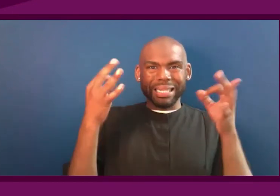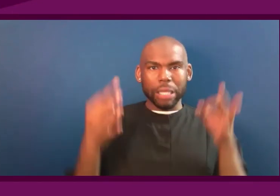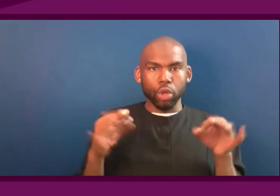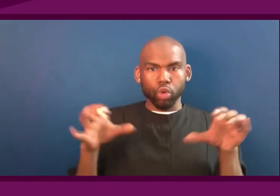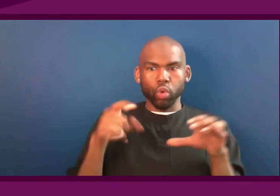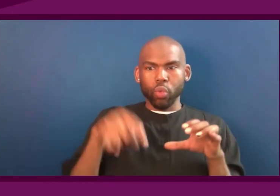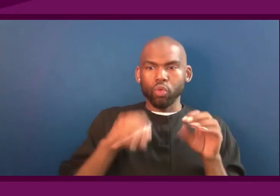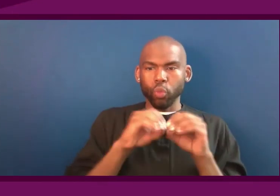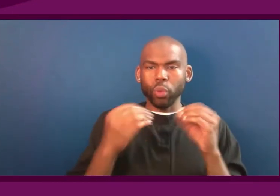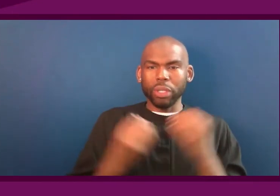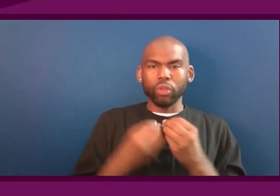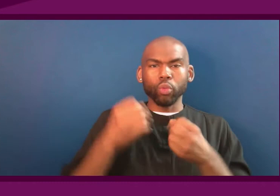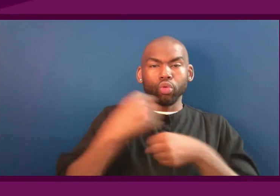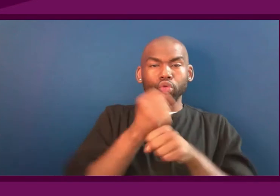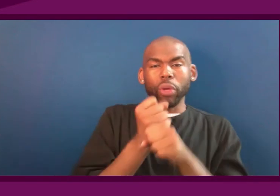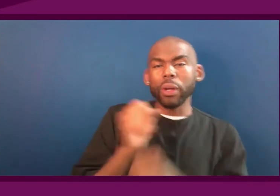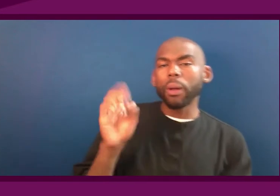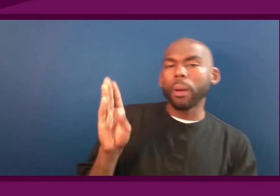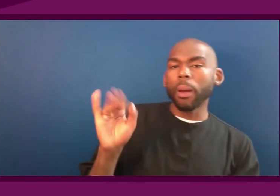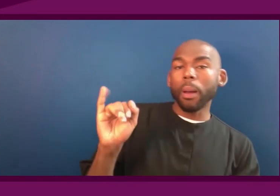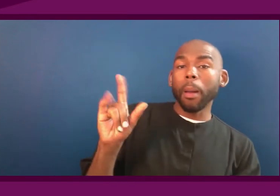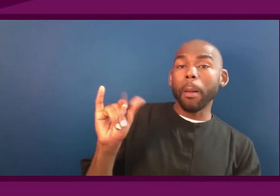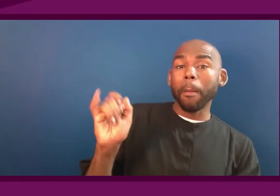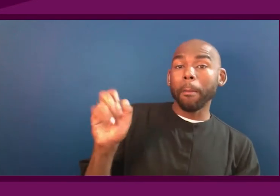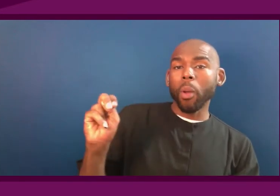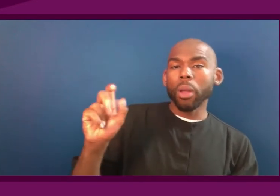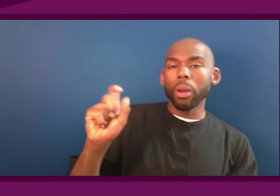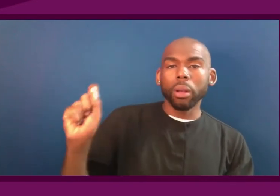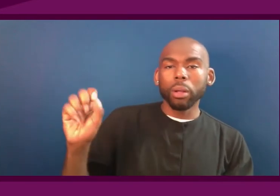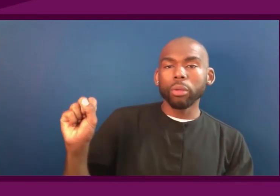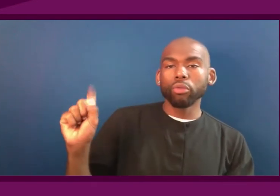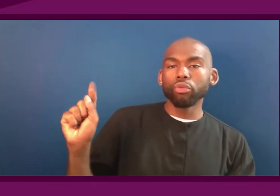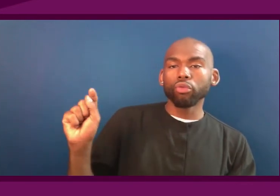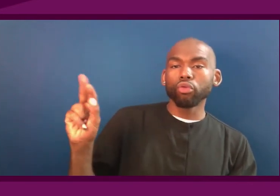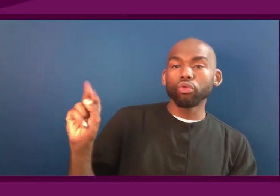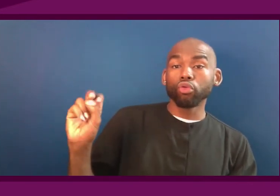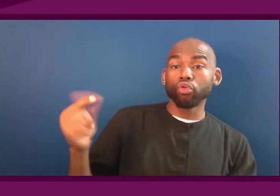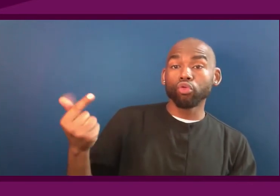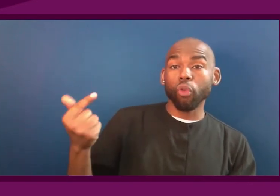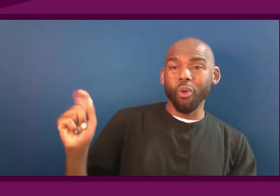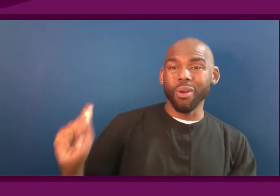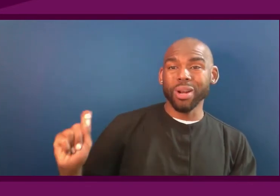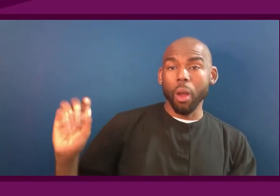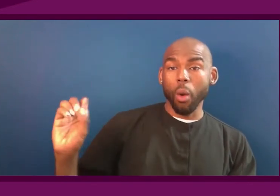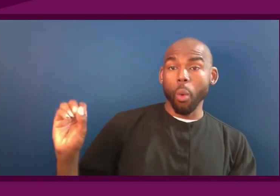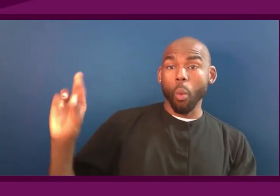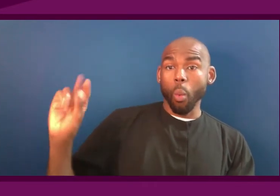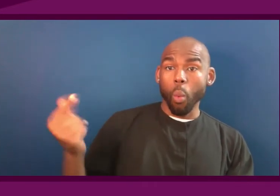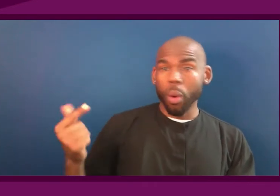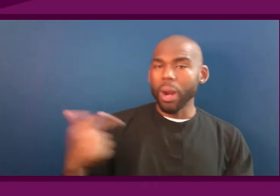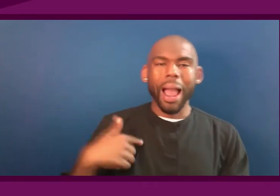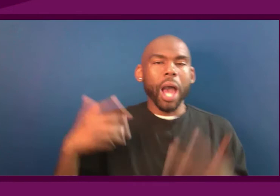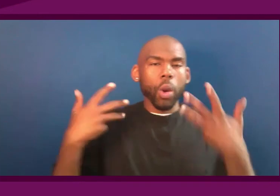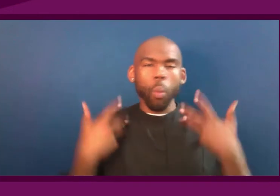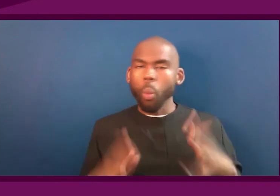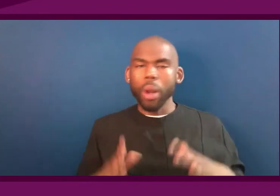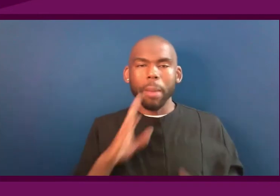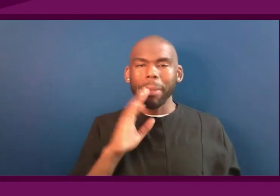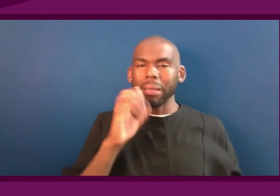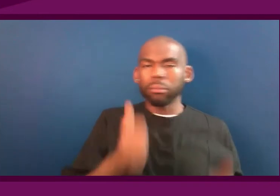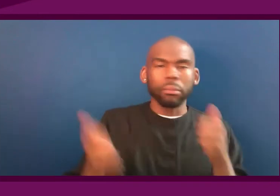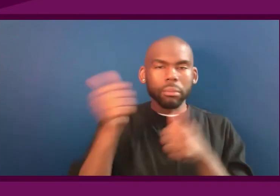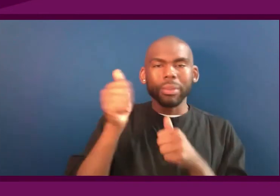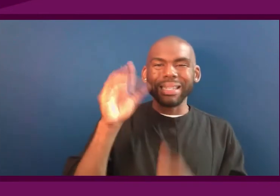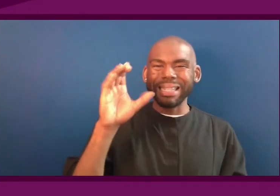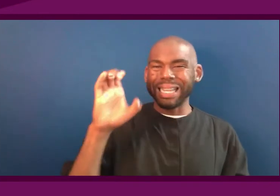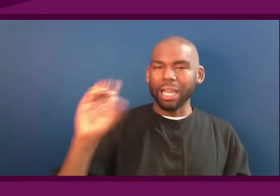Dr. LaMondre Pough to be the CEO. And the reason why is because he has lived experiences as a black